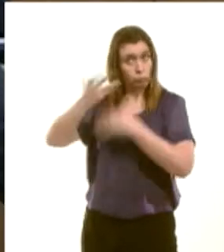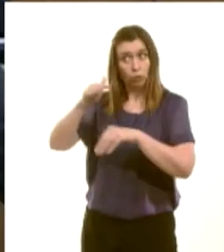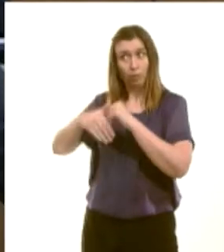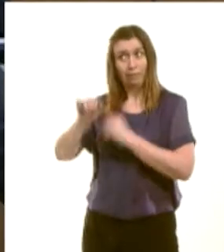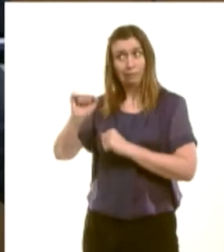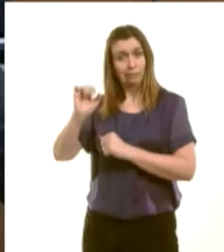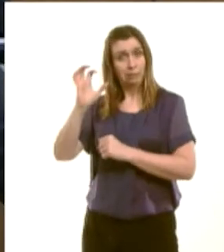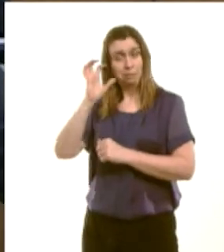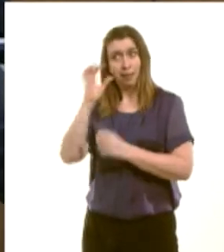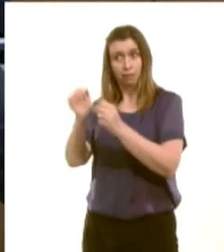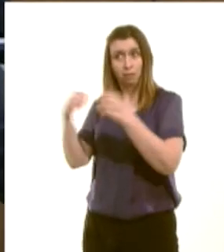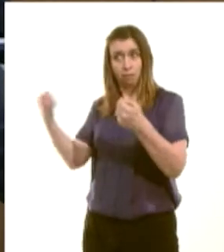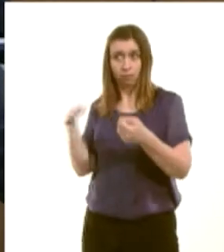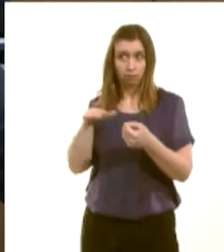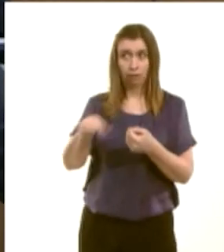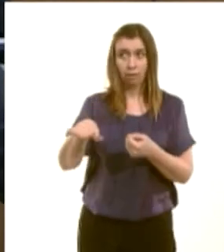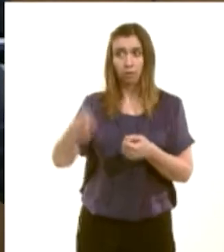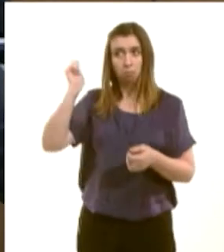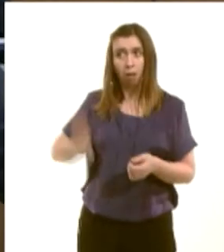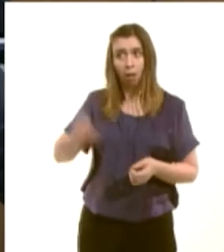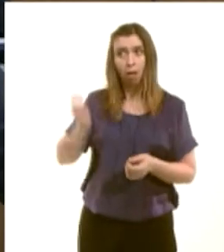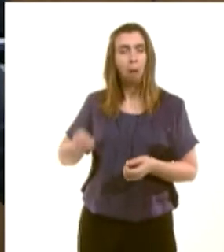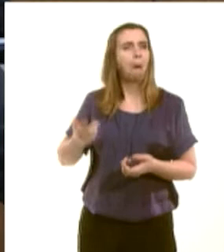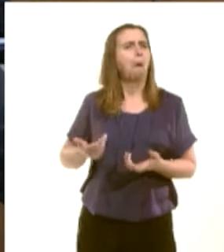given the fact that I am not familiar with the full facts, but, if he wishes to pass